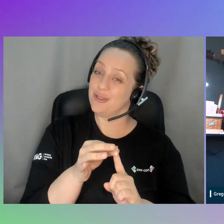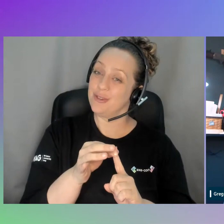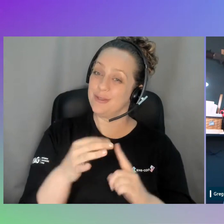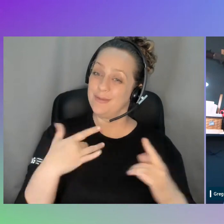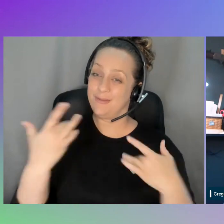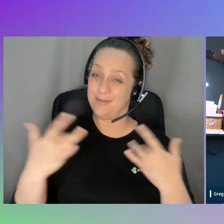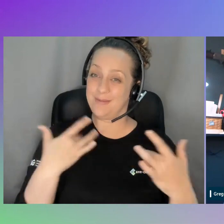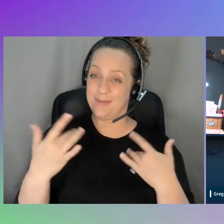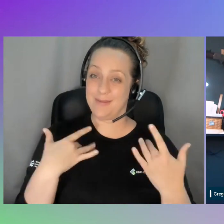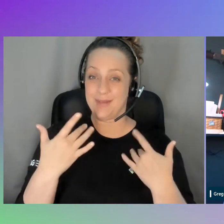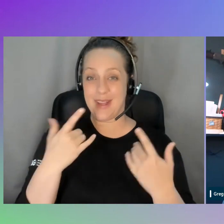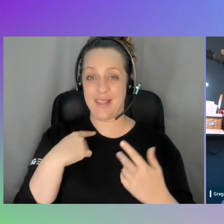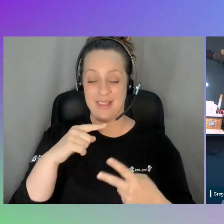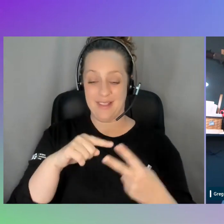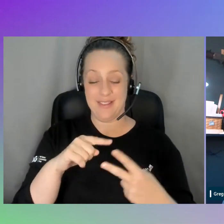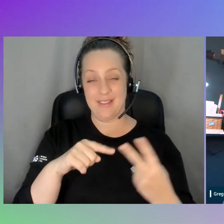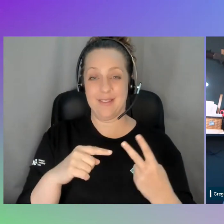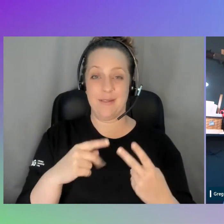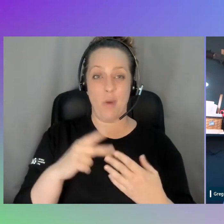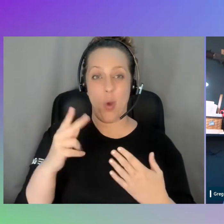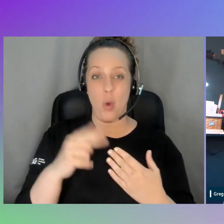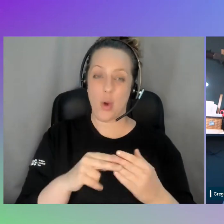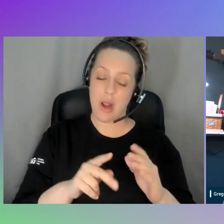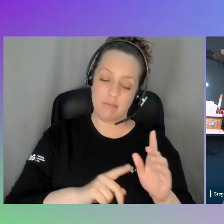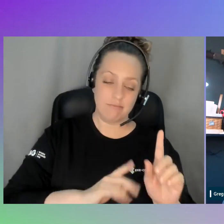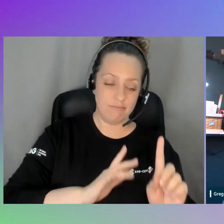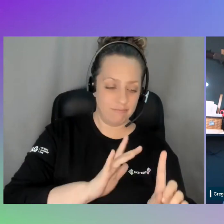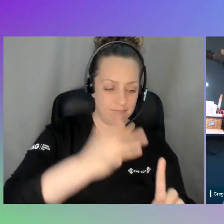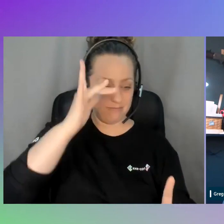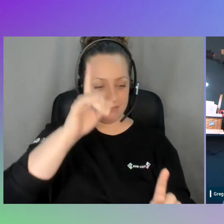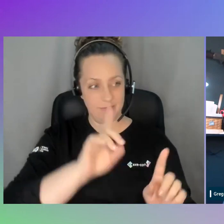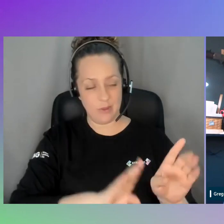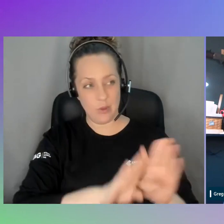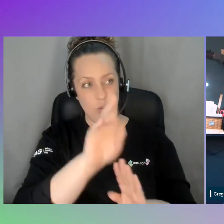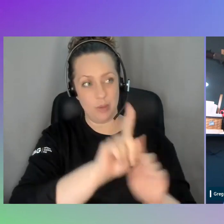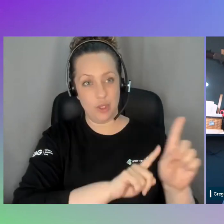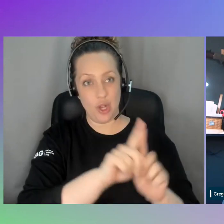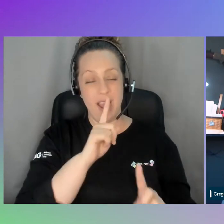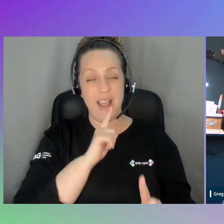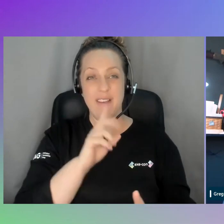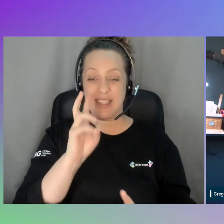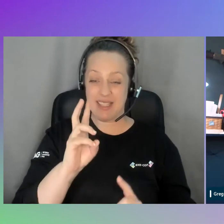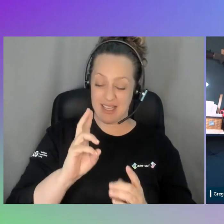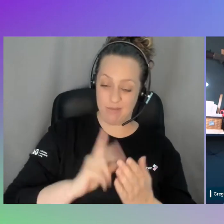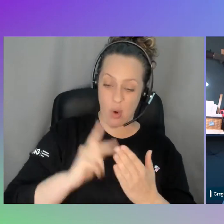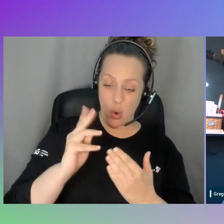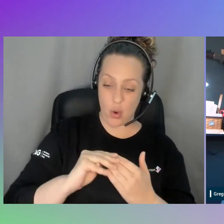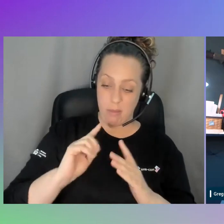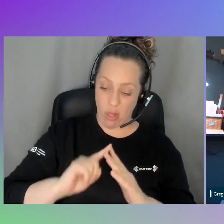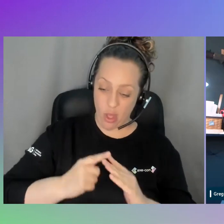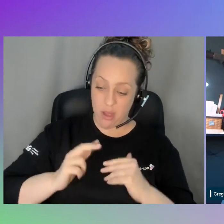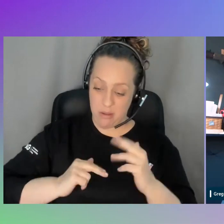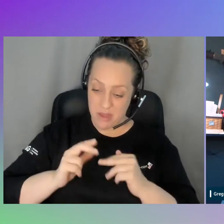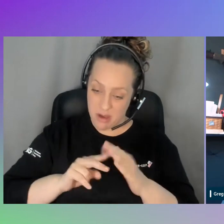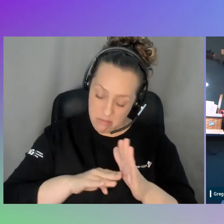accessibility program superstars , in fact, have launched and built six programs between them. You've got three programs each.